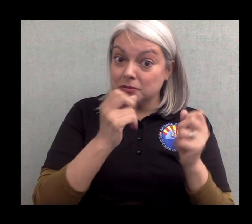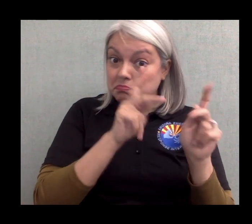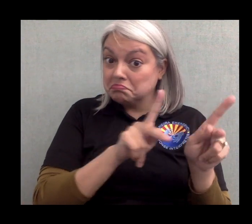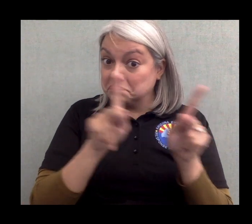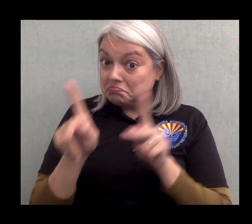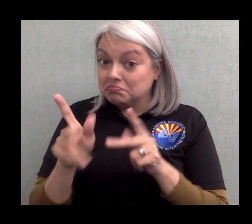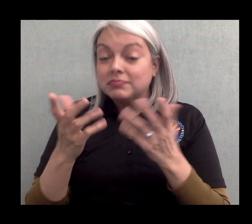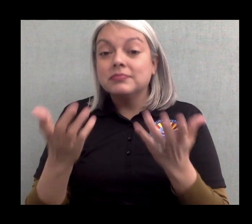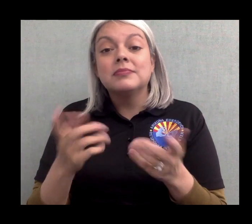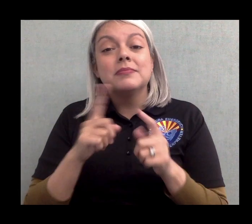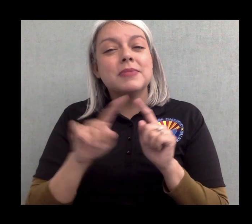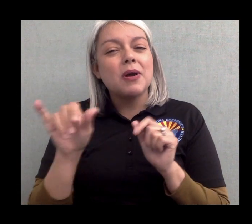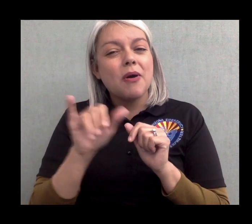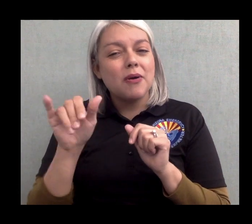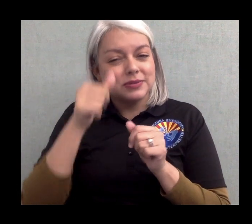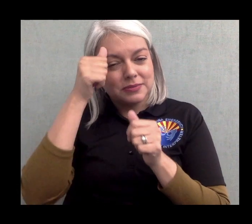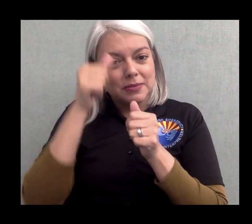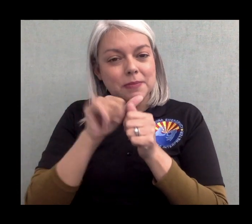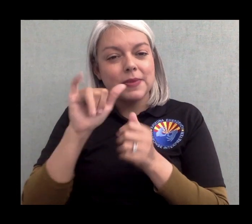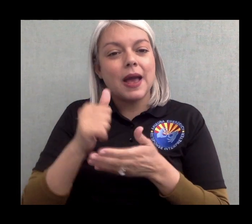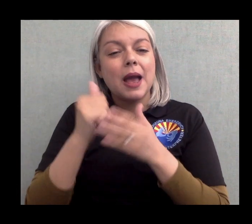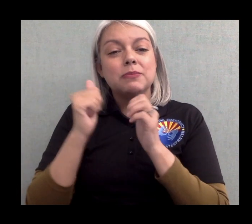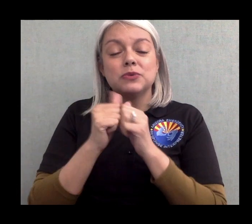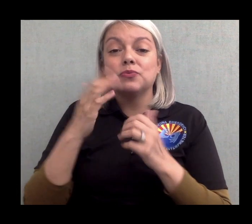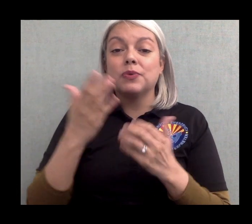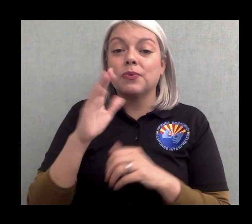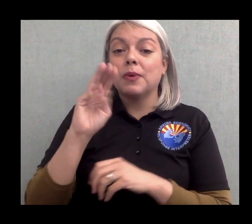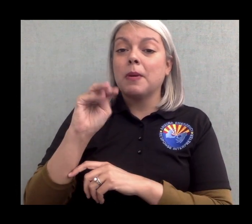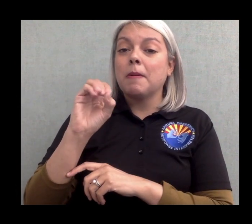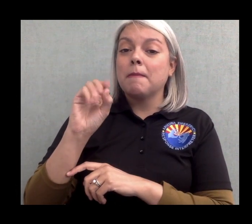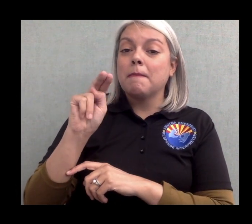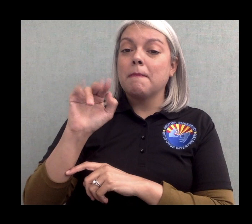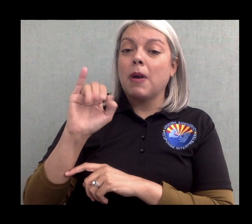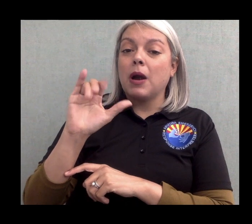however, that this reflects the use of monoclonal antibodies, remember those are available for